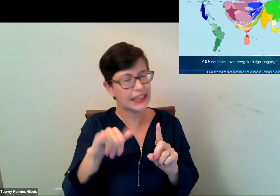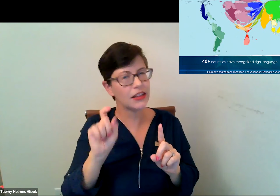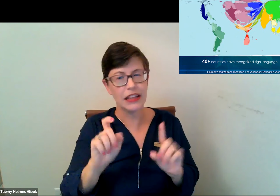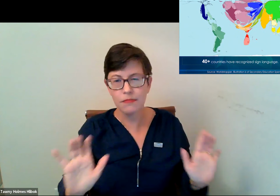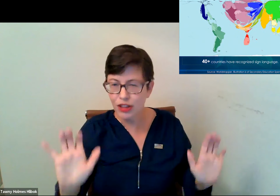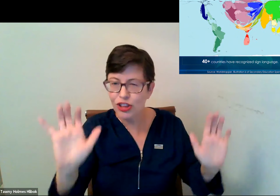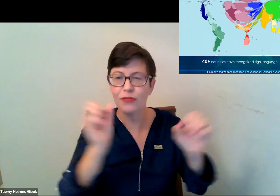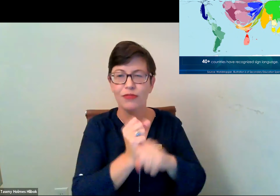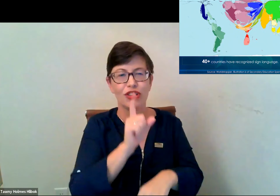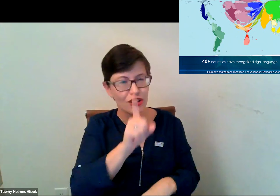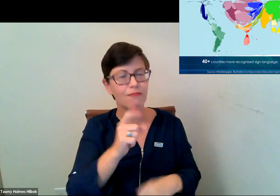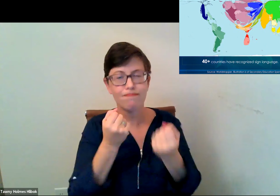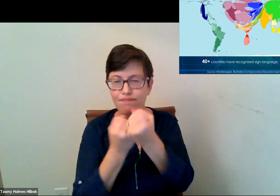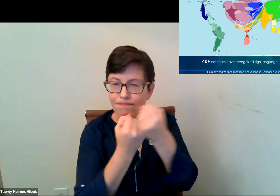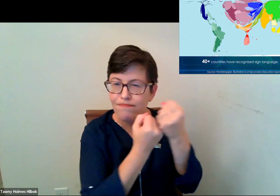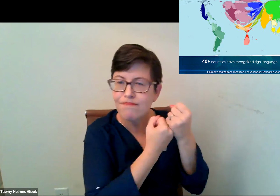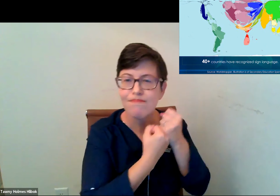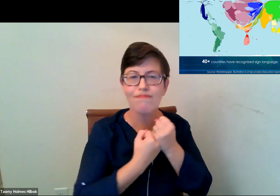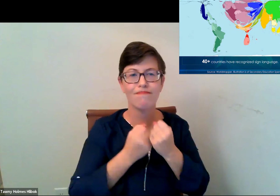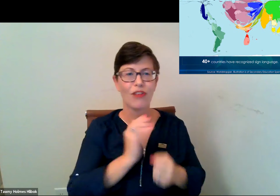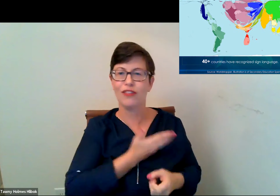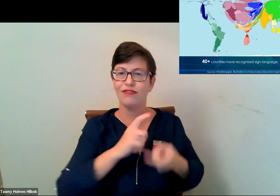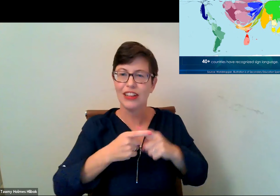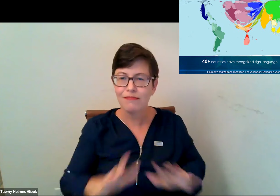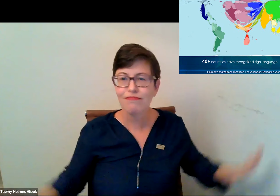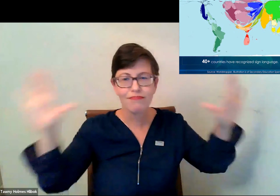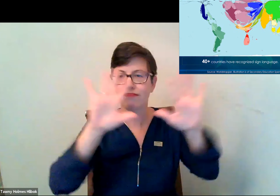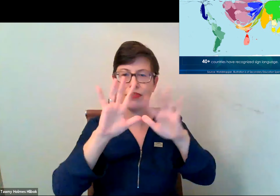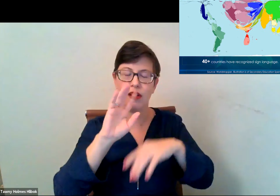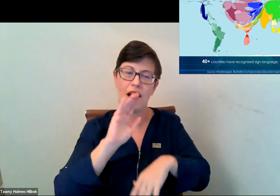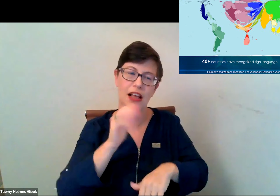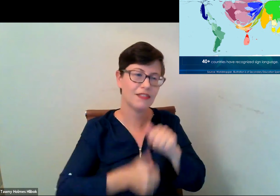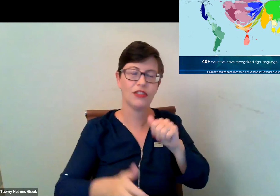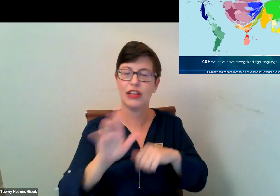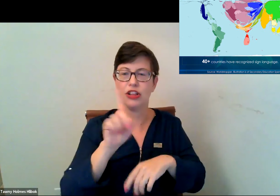40 Plus, but we need to do better, we need to work harder, we need to continue with our friends